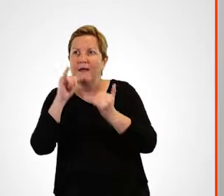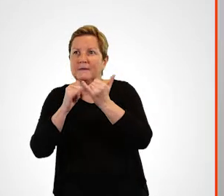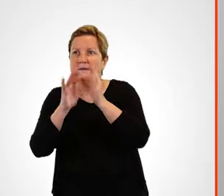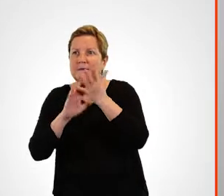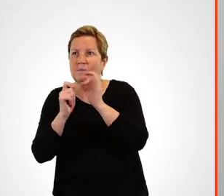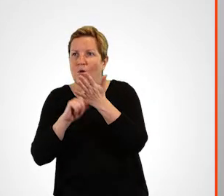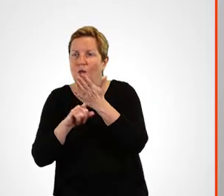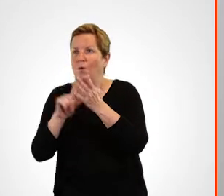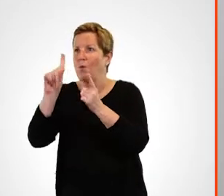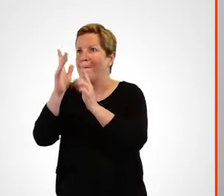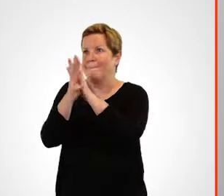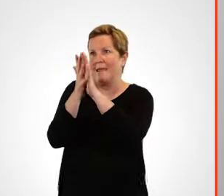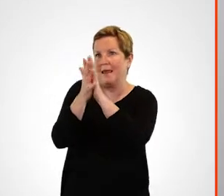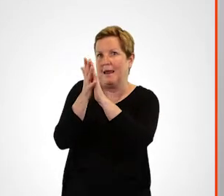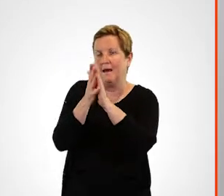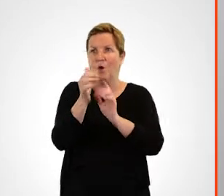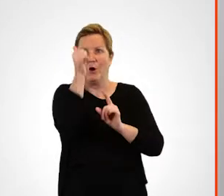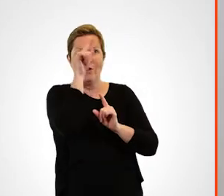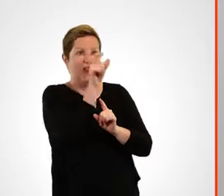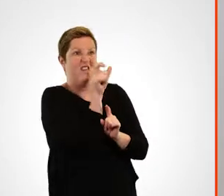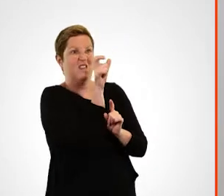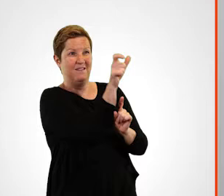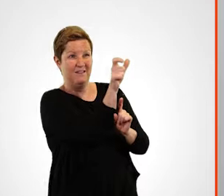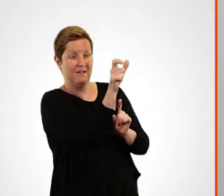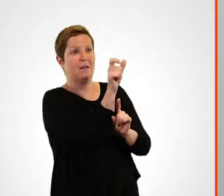that they know that print, for example, means something,